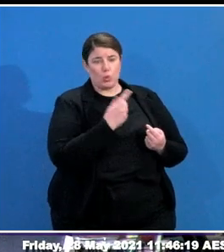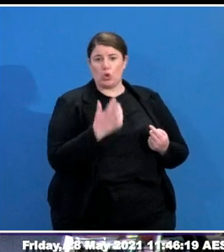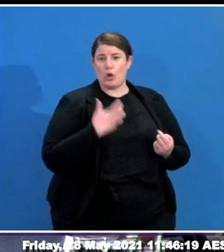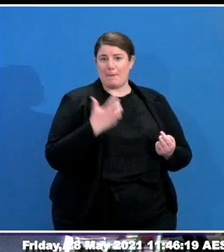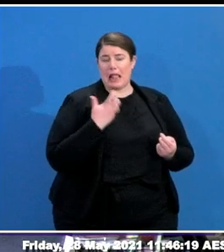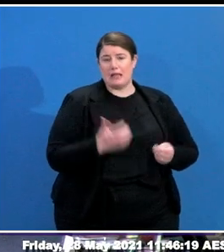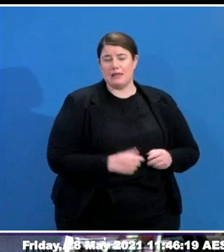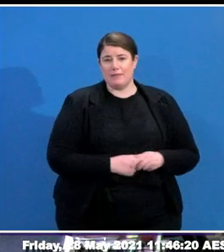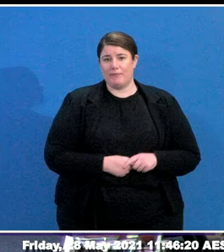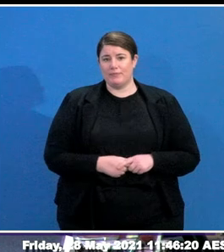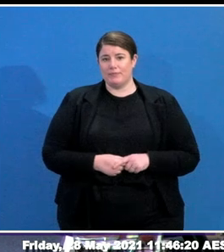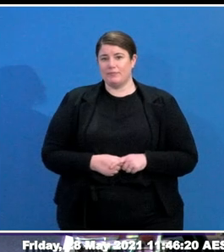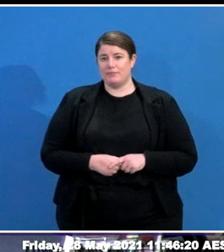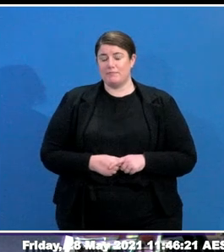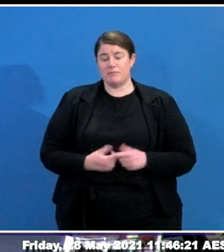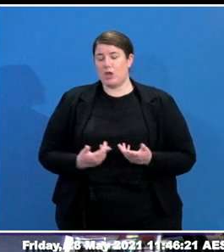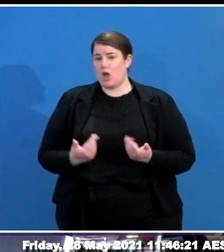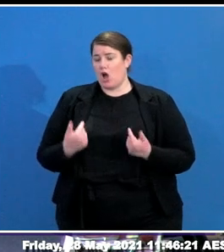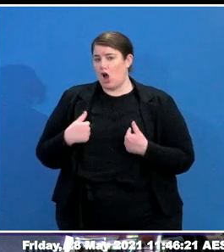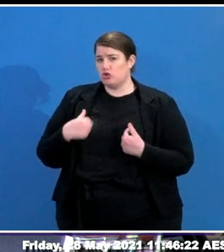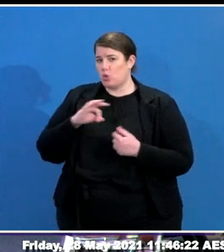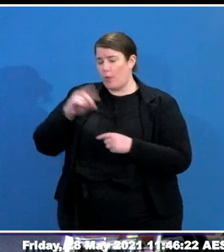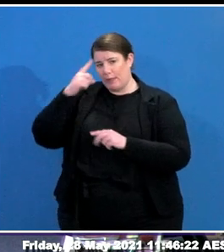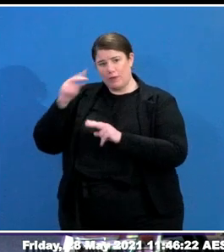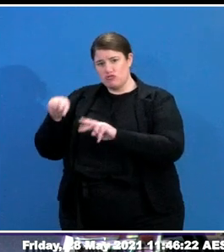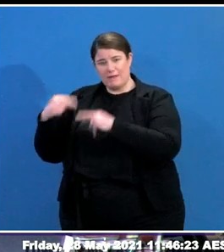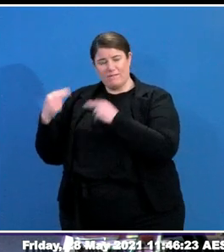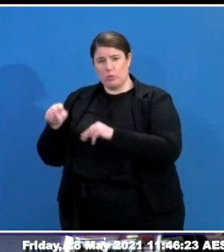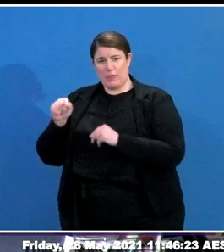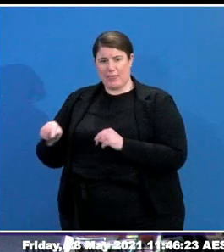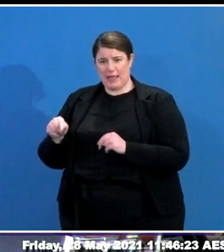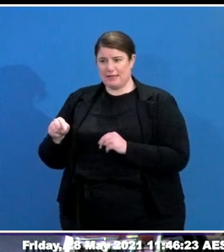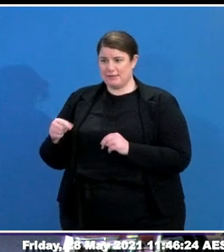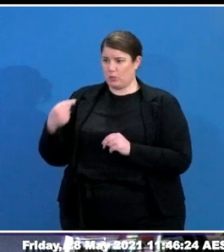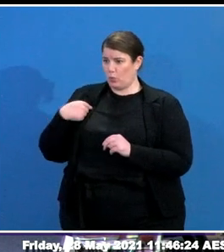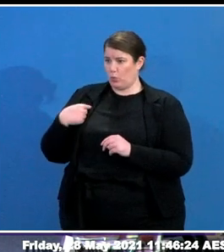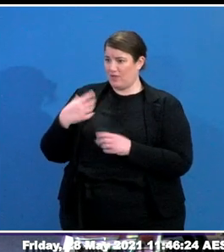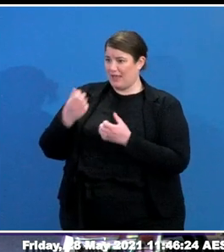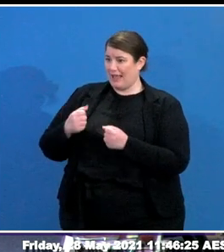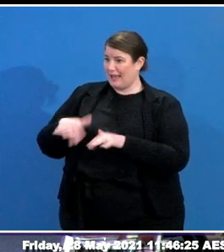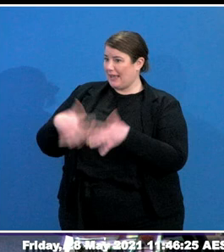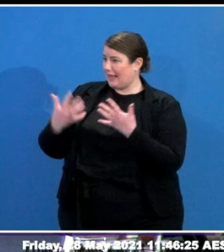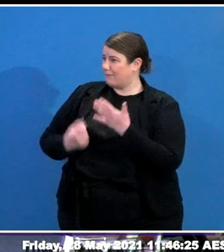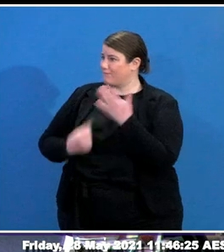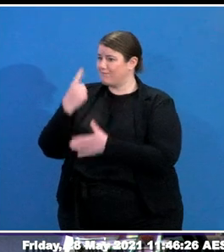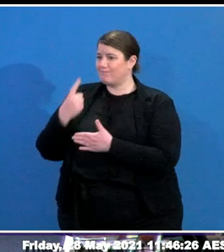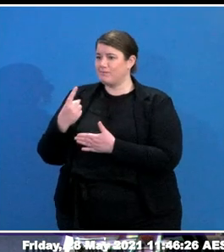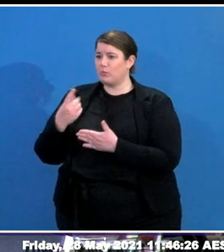I'm not aware that we've made reviews of that, and I'm not aware that we would call --- we've had any situation where we would have ever have